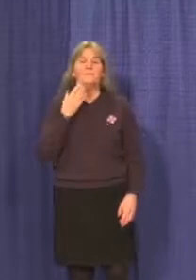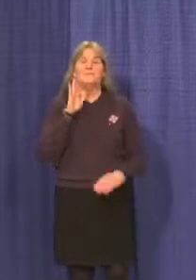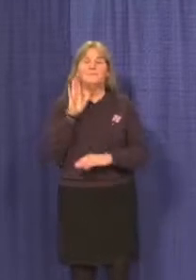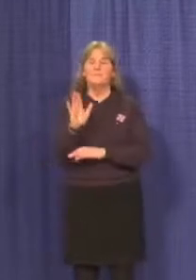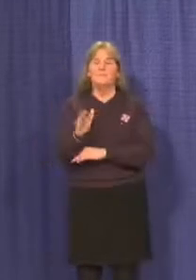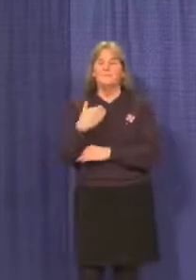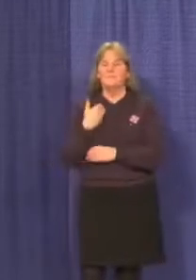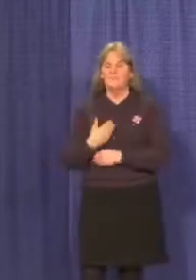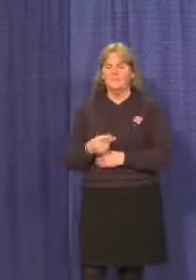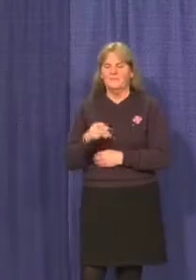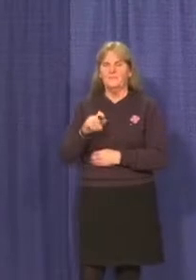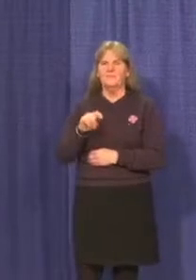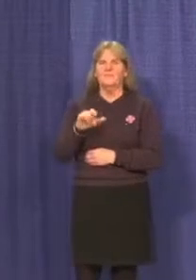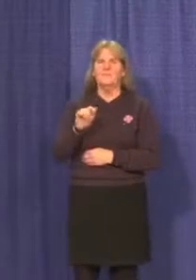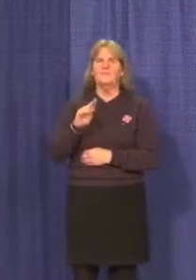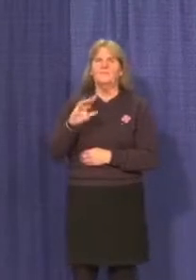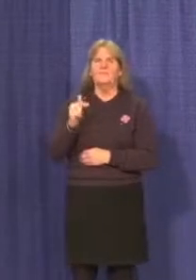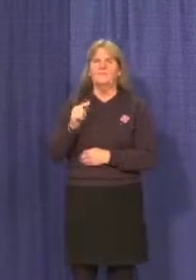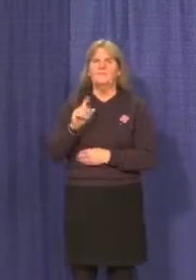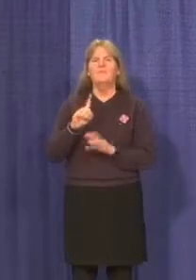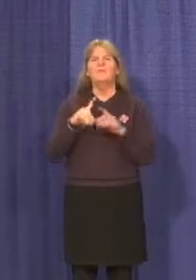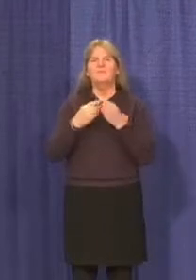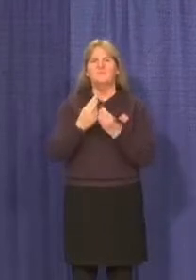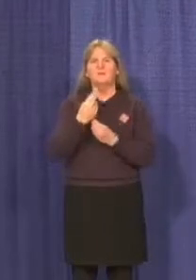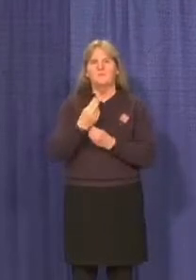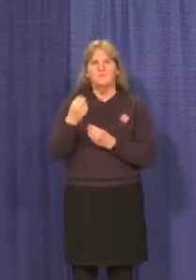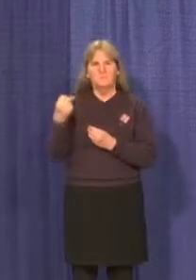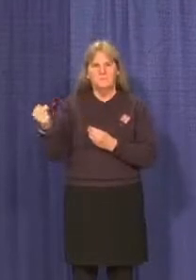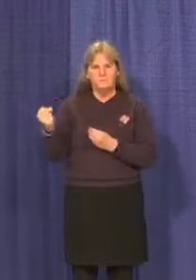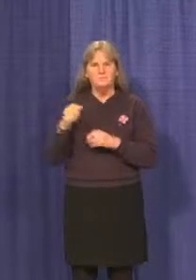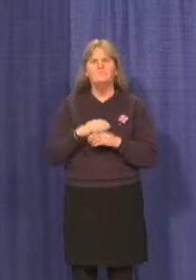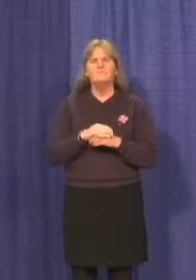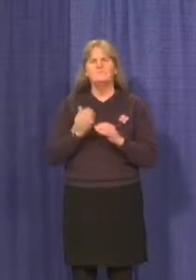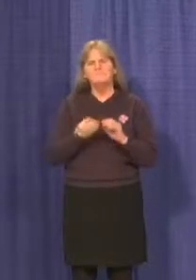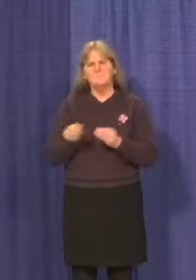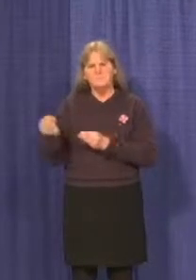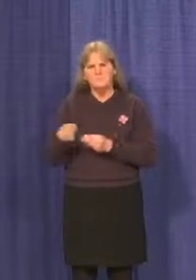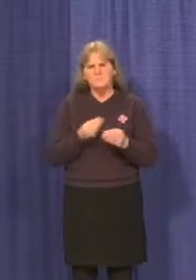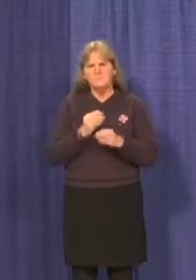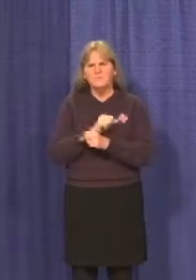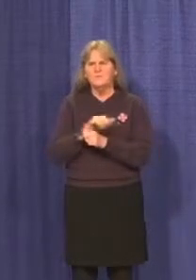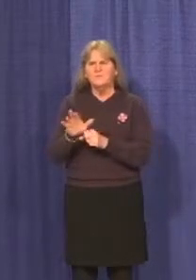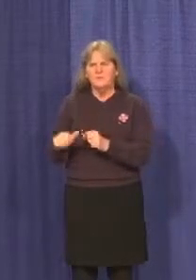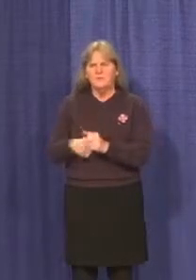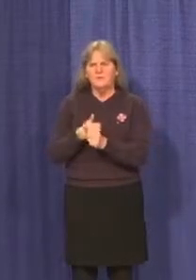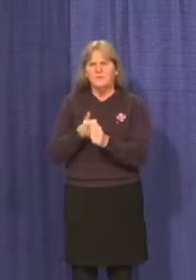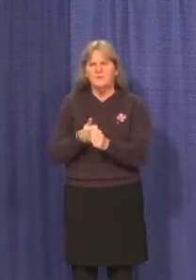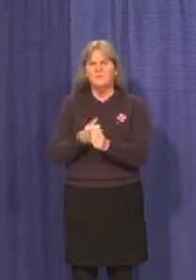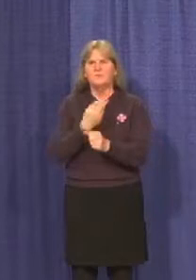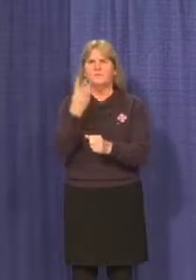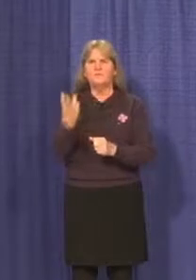Pat: Good afternoon. I'm Pat Living with the department of health and social services and your moderator for the COVID-19 update for